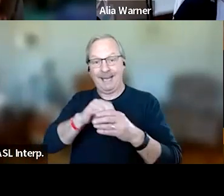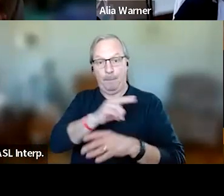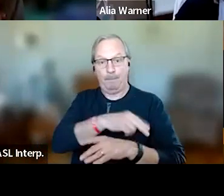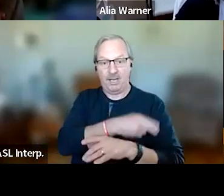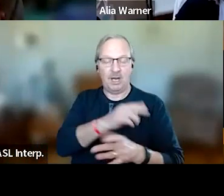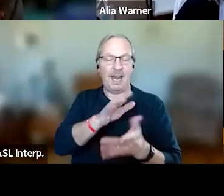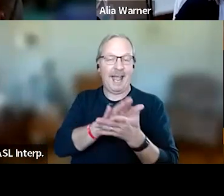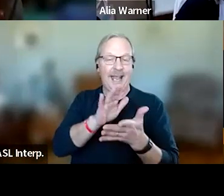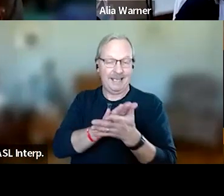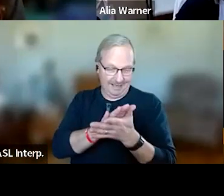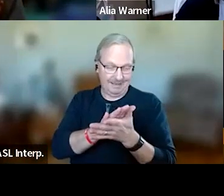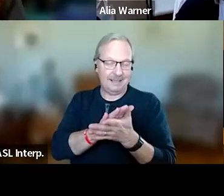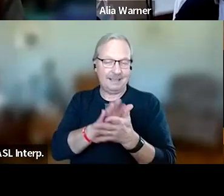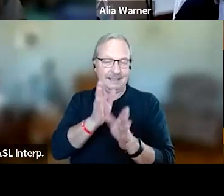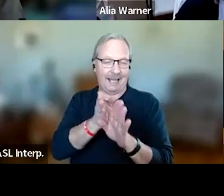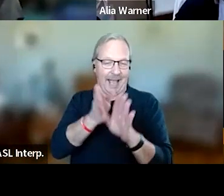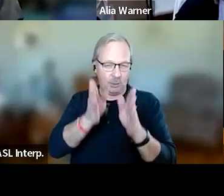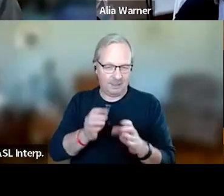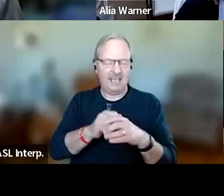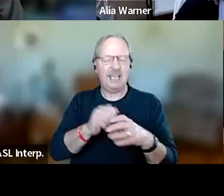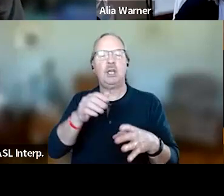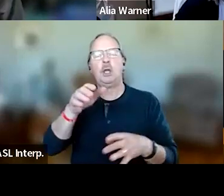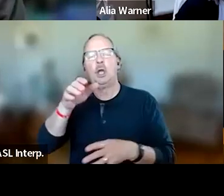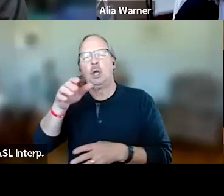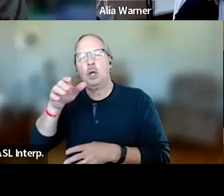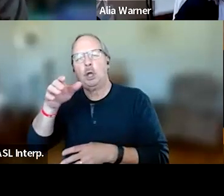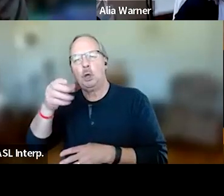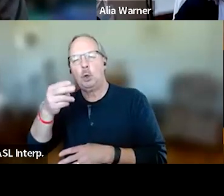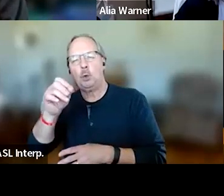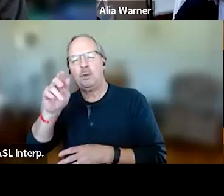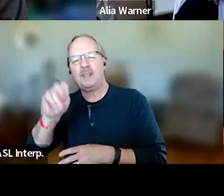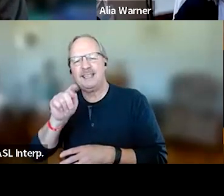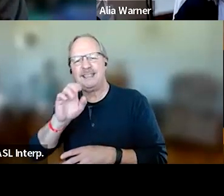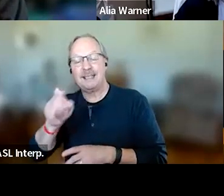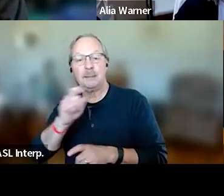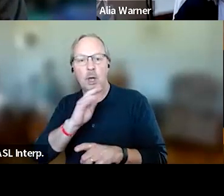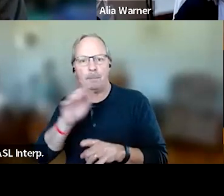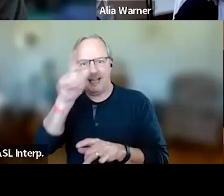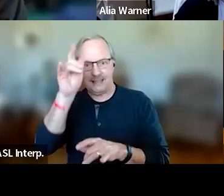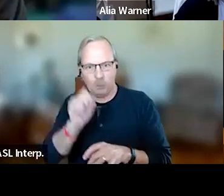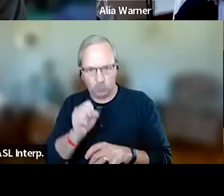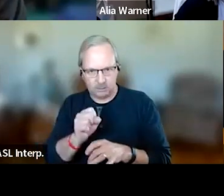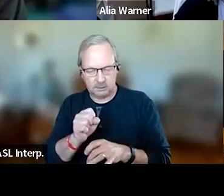in Houston, Texas and I'm really excited to be here to talk about psychosis. I think it's so important and we're really looking